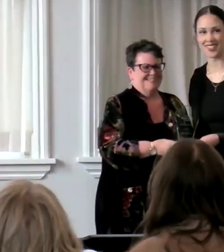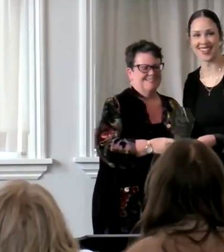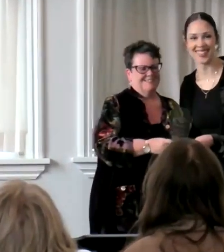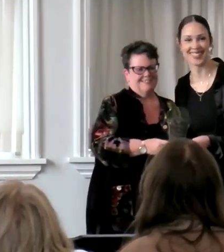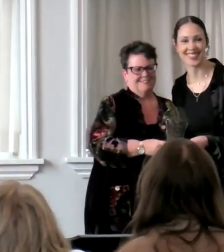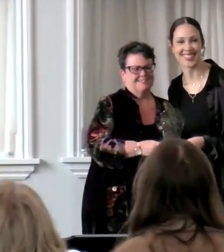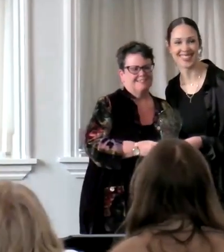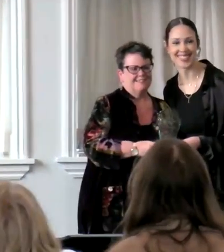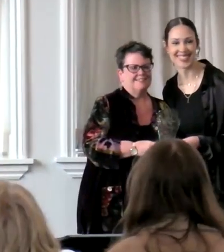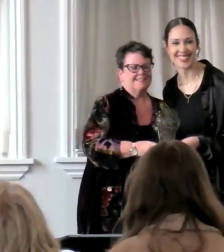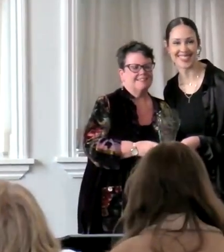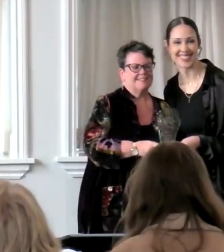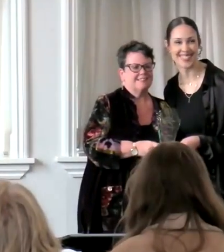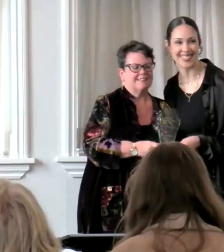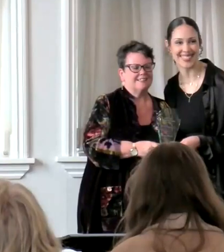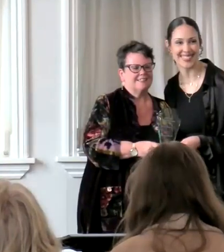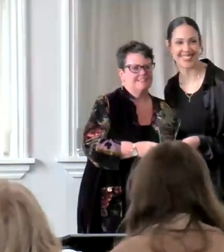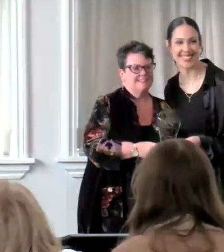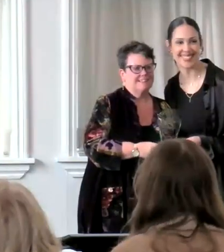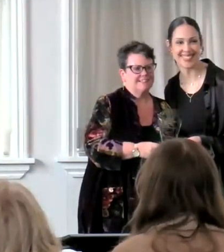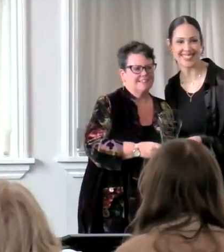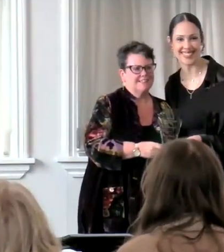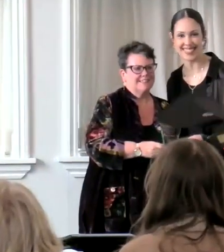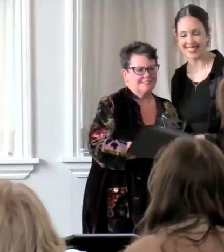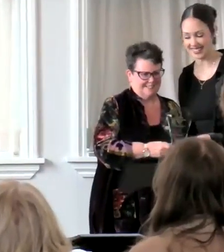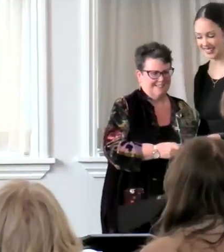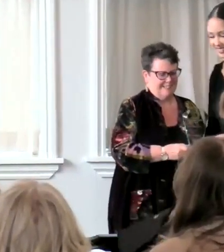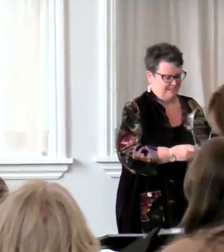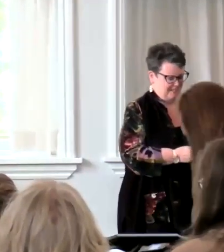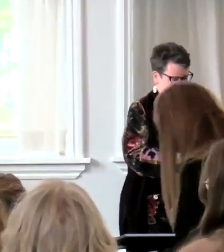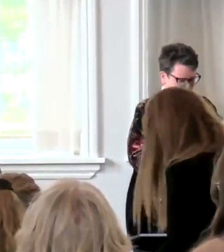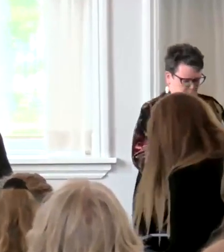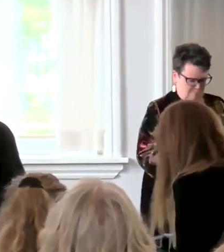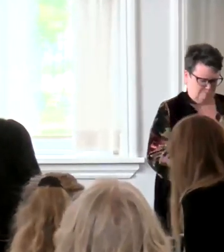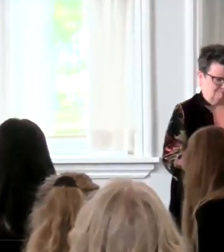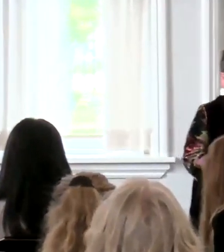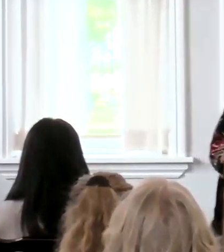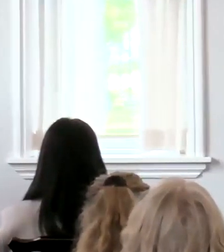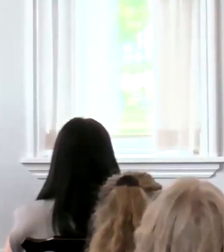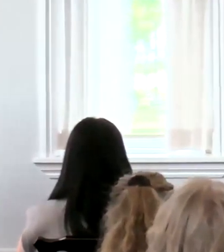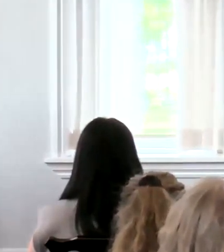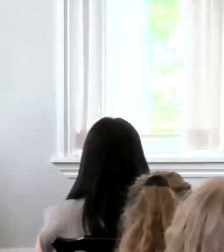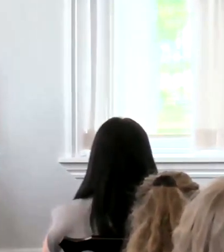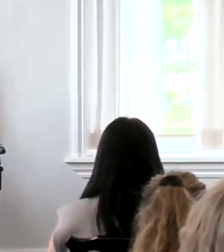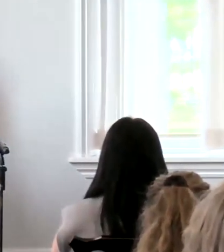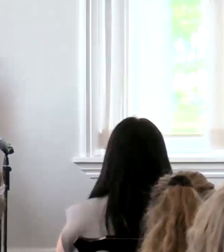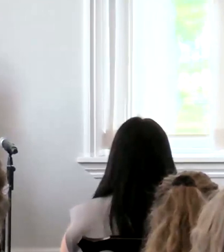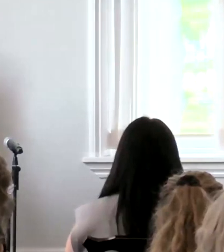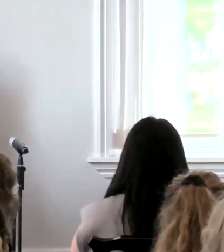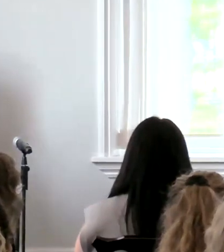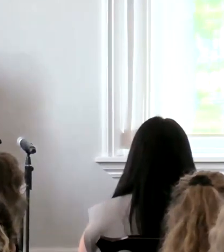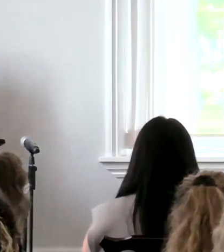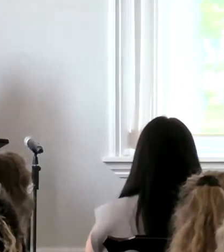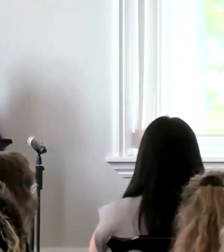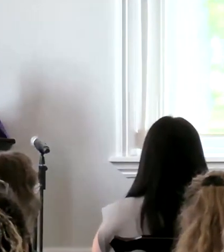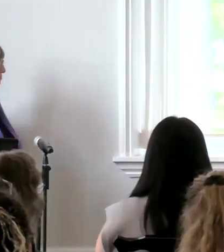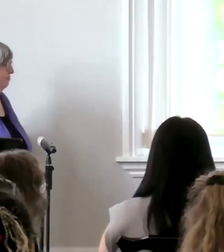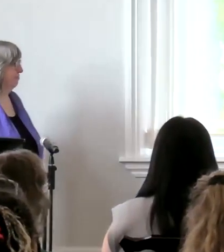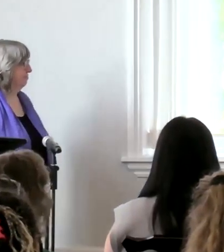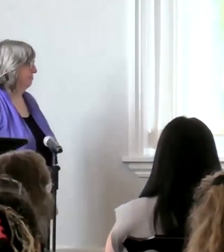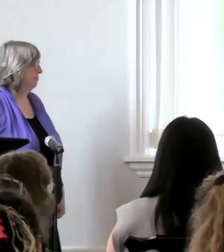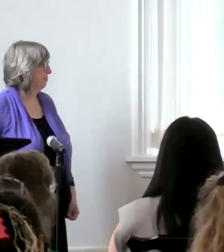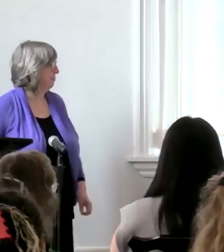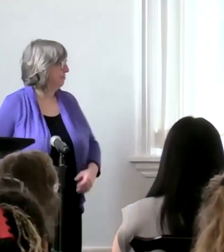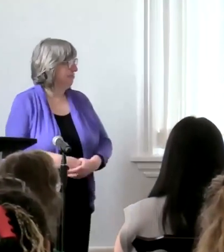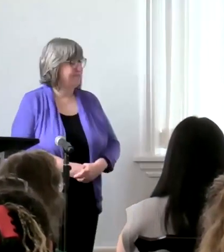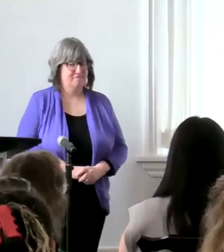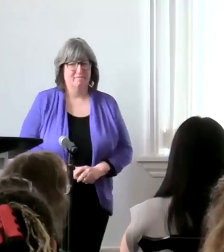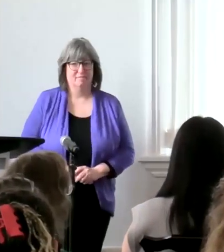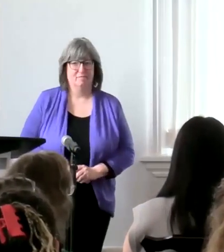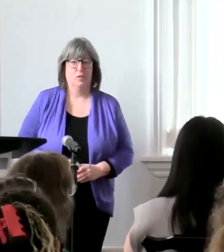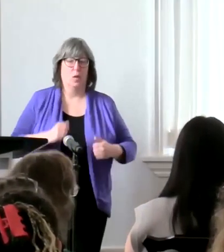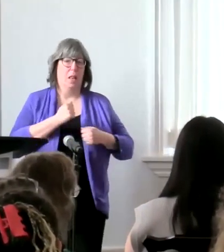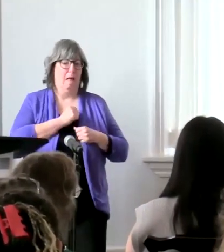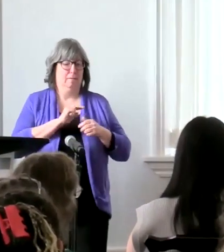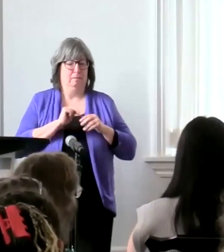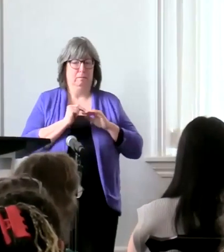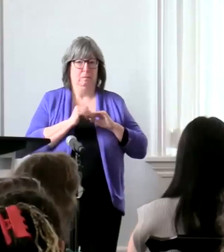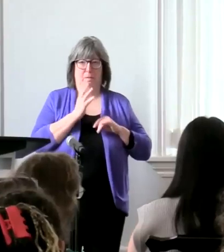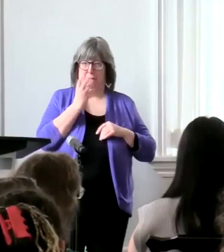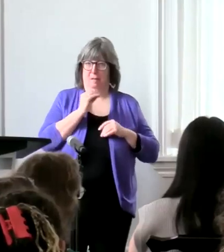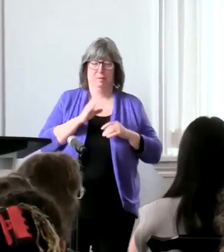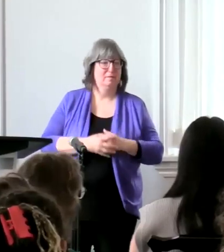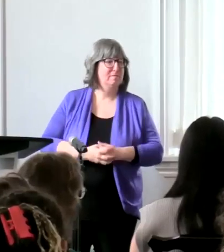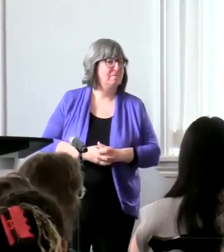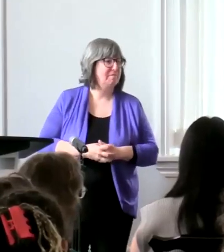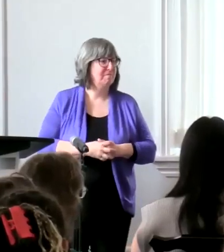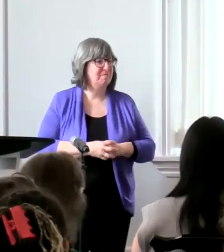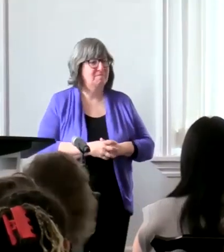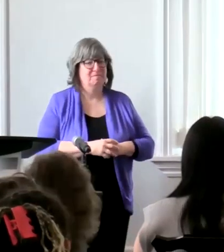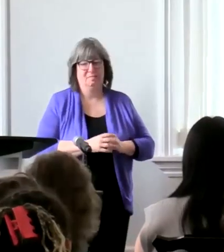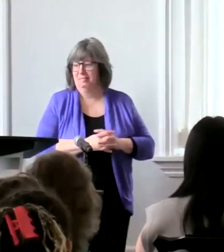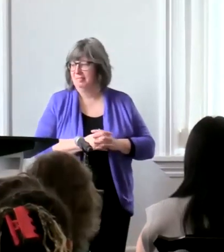(accepting award)